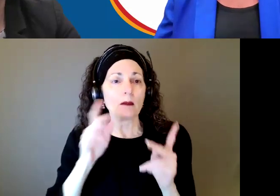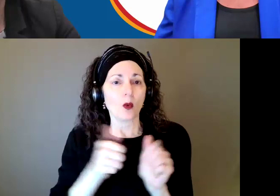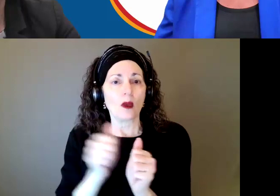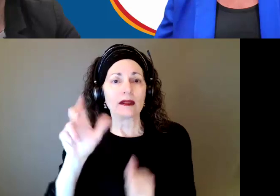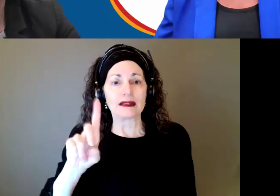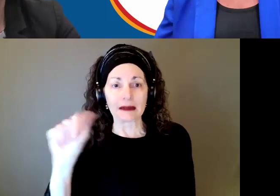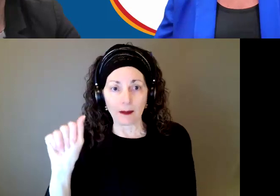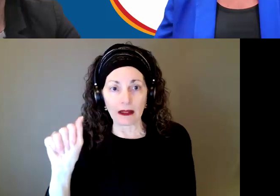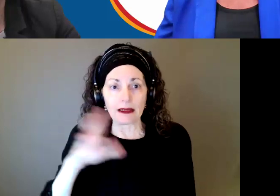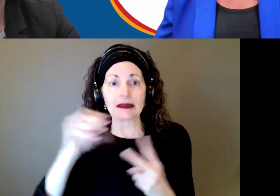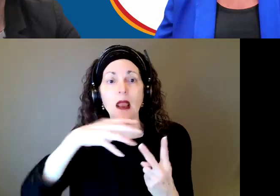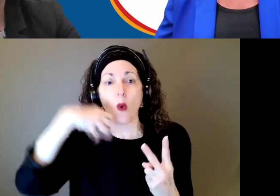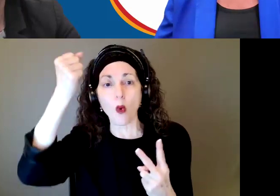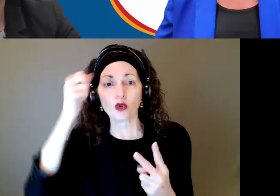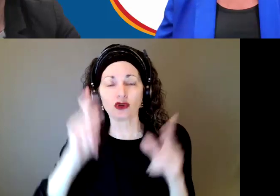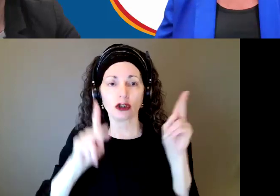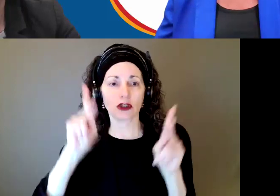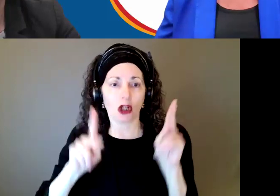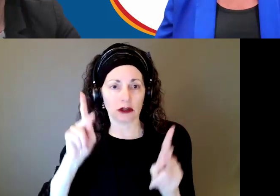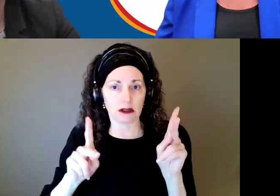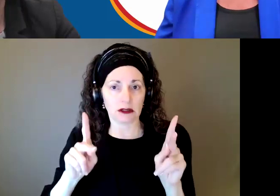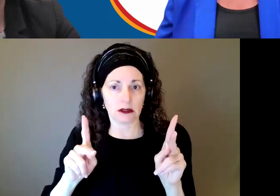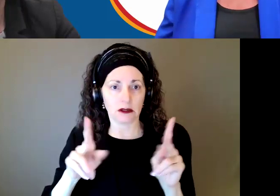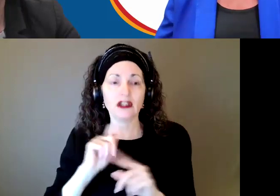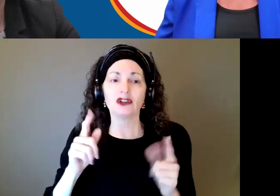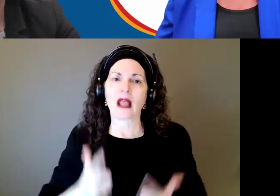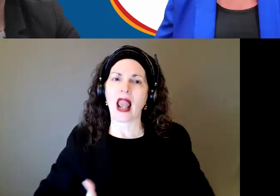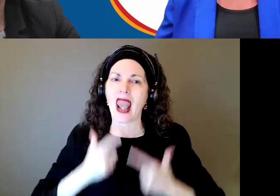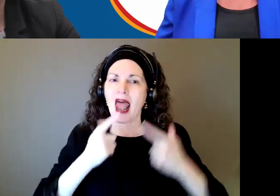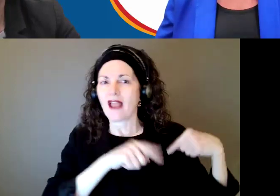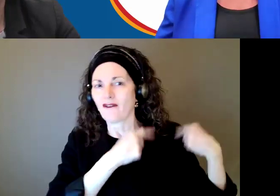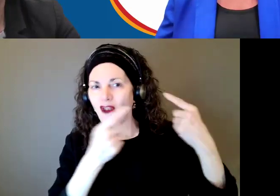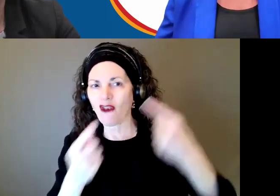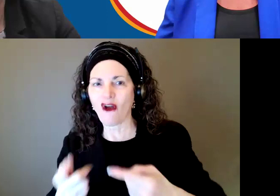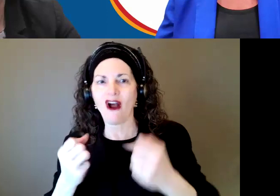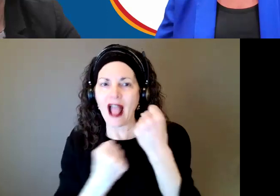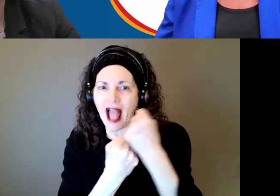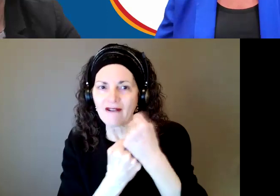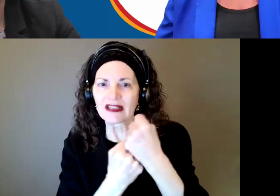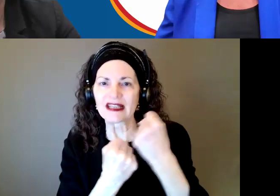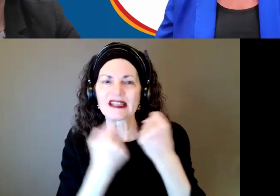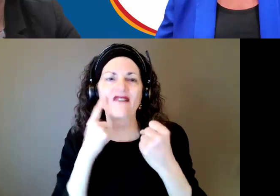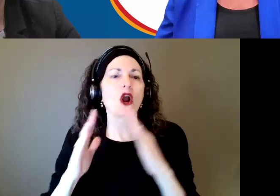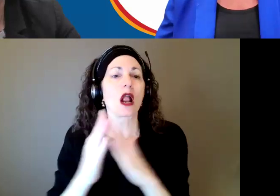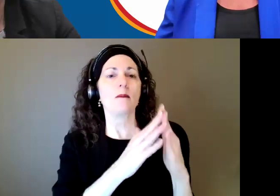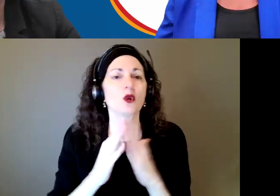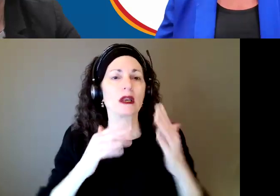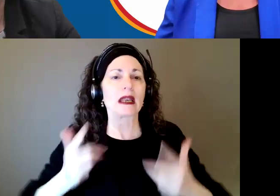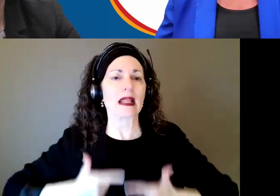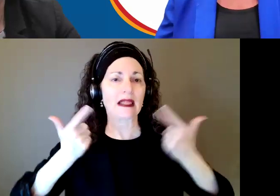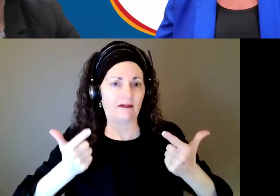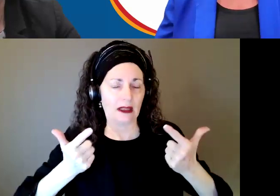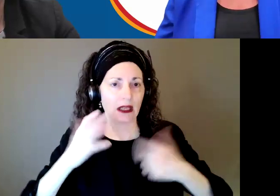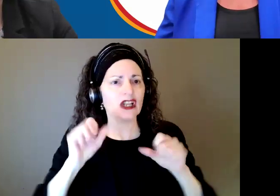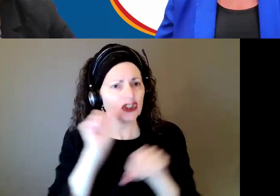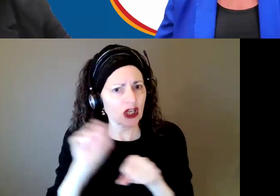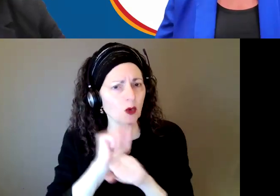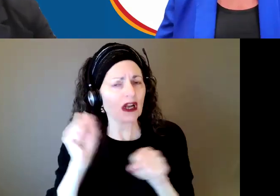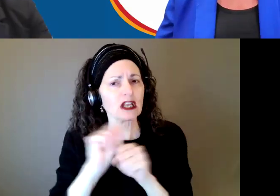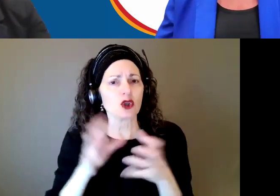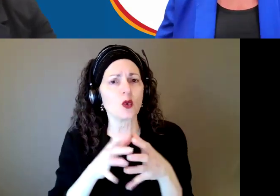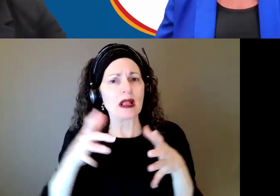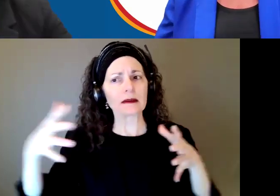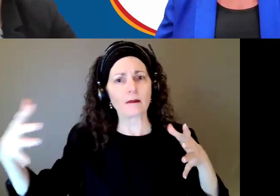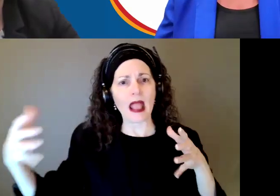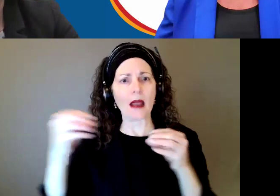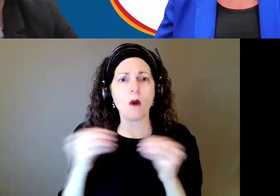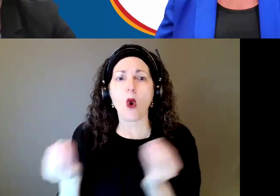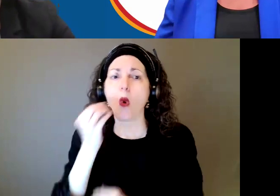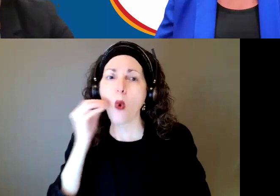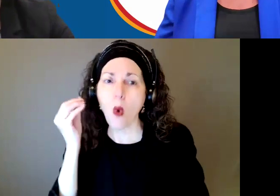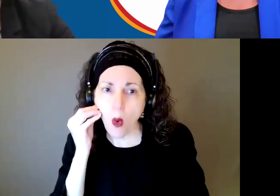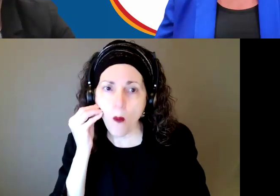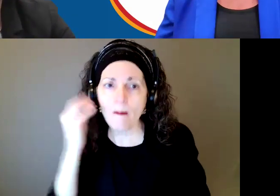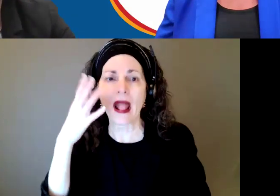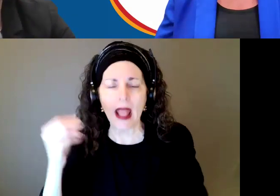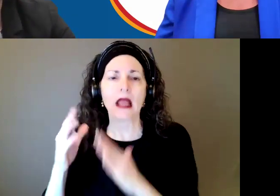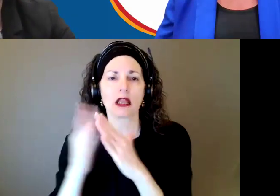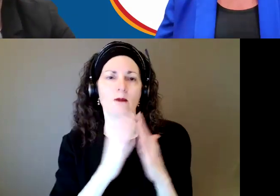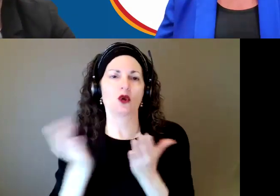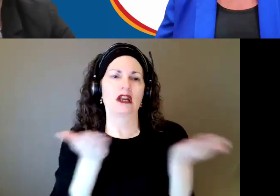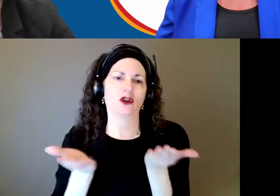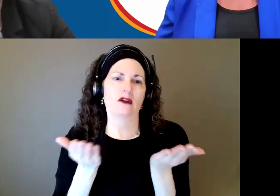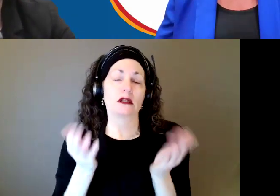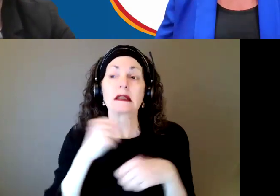Alison is a lifelong advocate for community living, who has worked tirelessly at the forefront of national efforts to expand home and community-based services that make community living possible for so many.